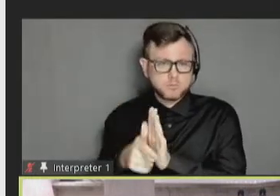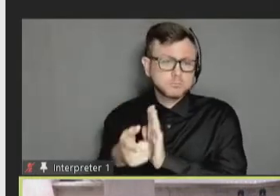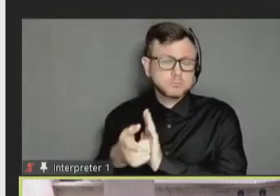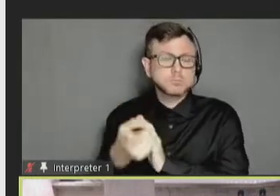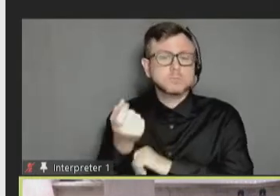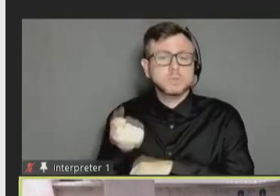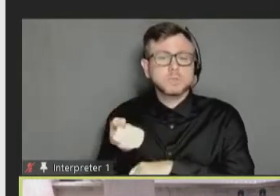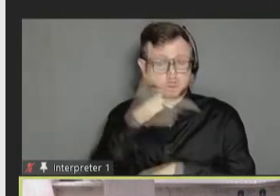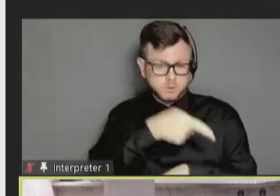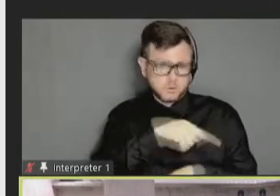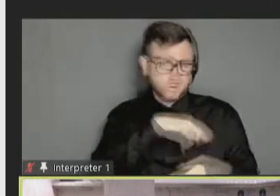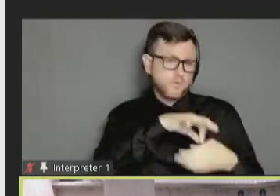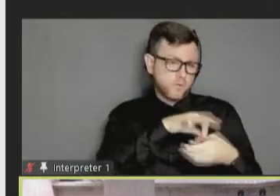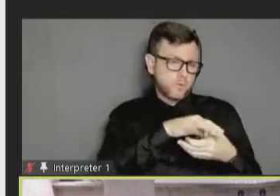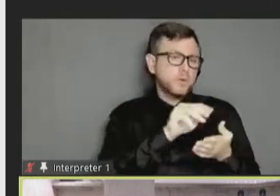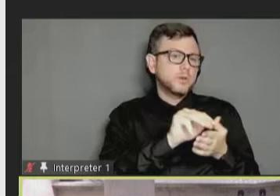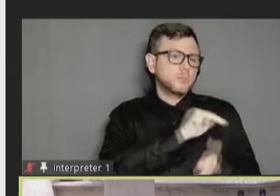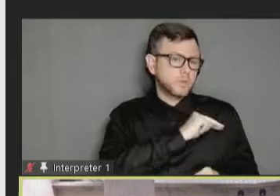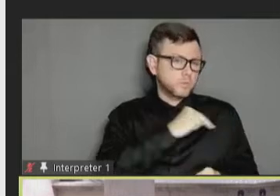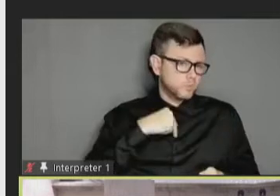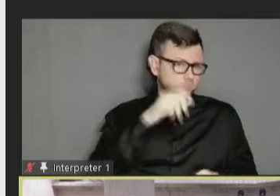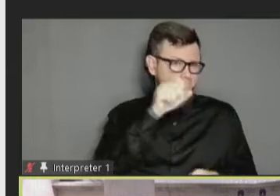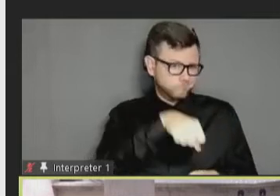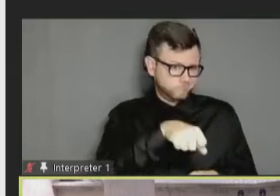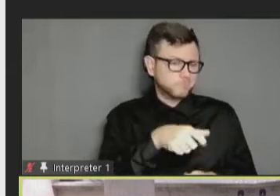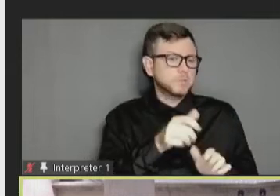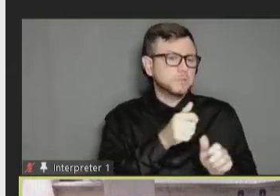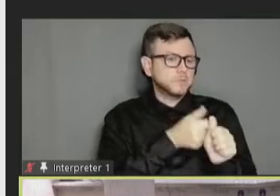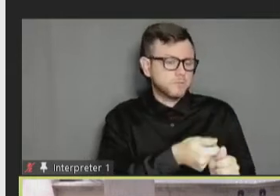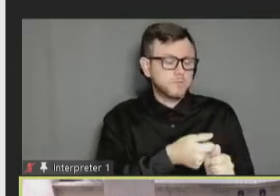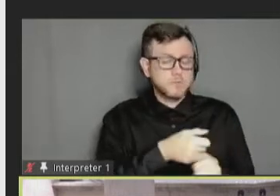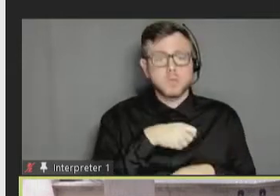Additionally, the information provided at this meeting does not necessarily represent